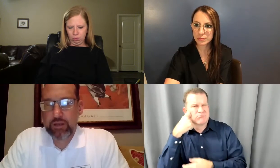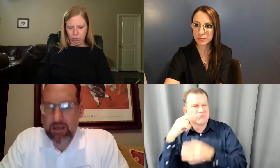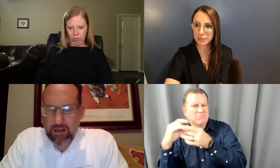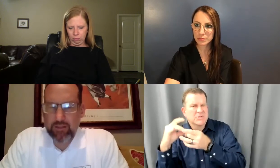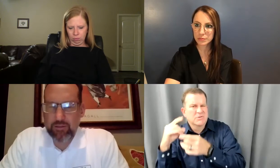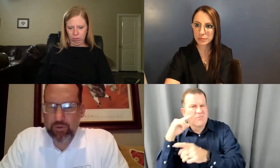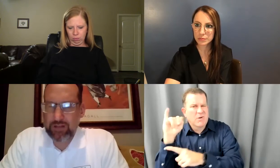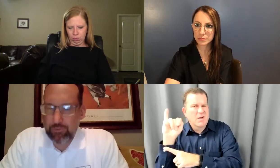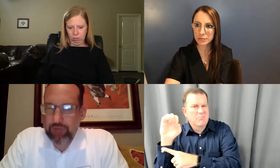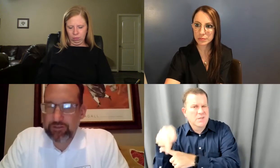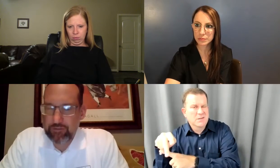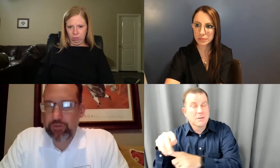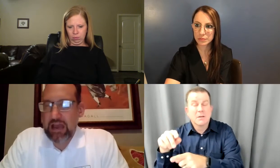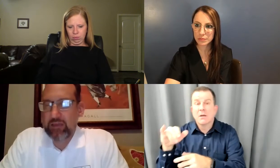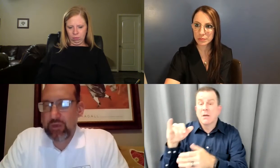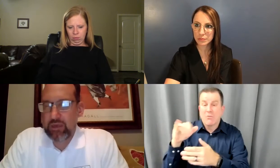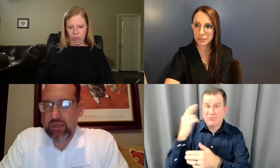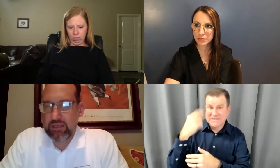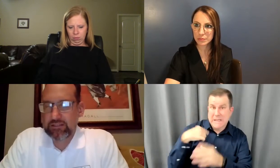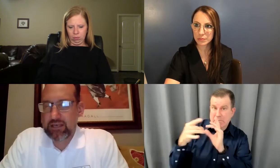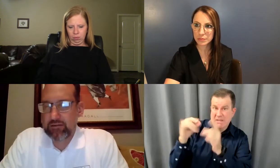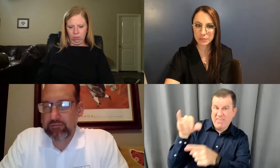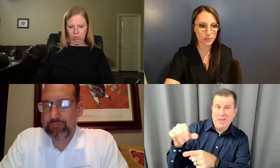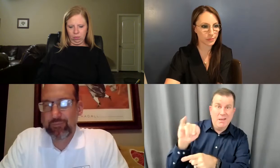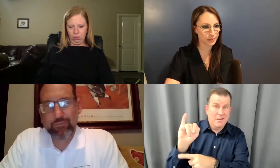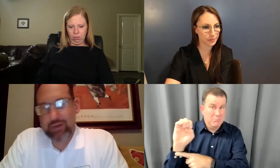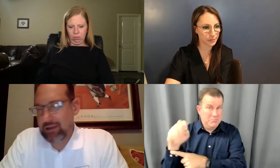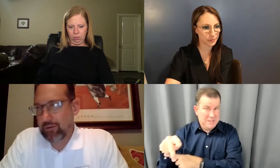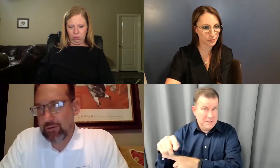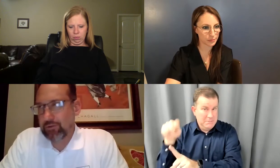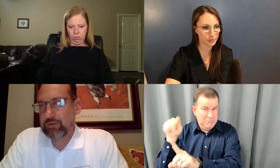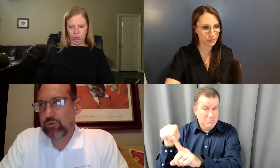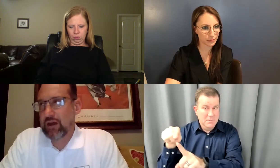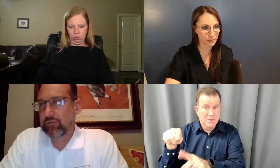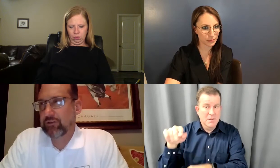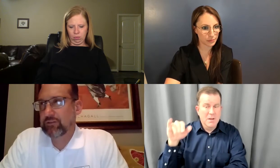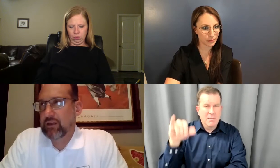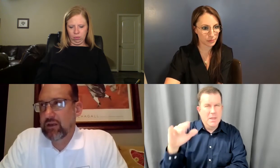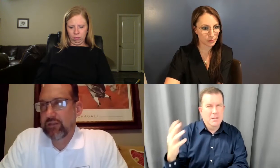but the reason I reference it for the IEP is that back in the early two thousands,